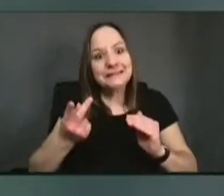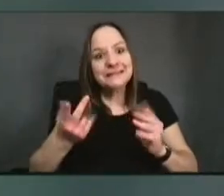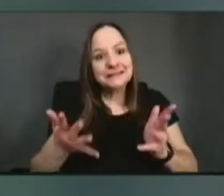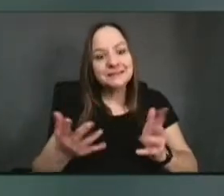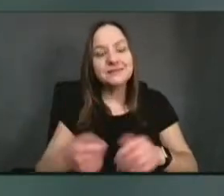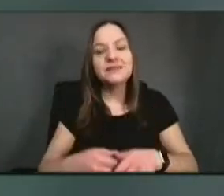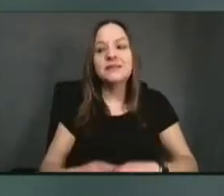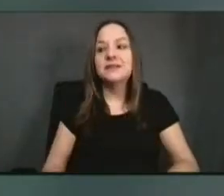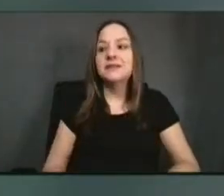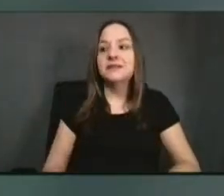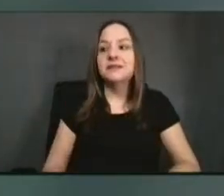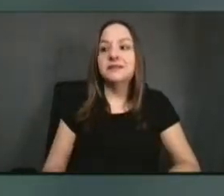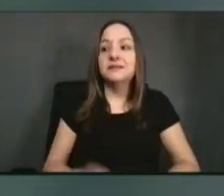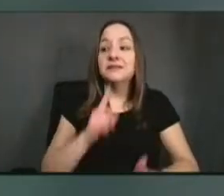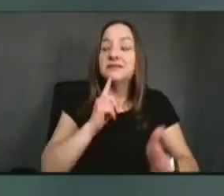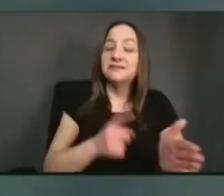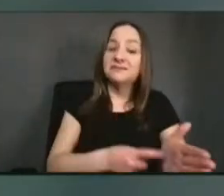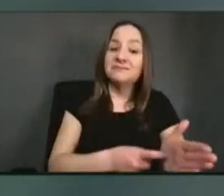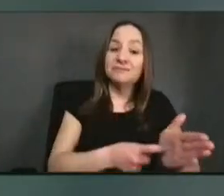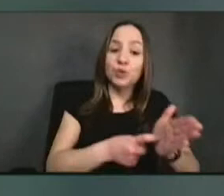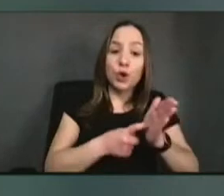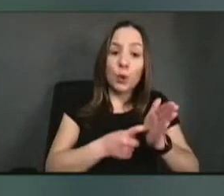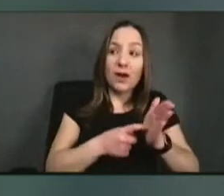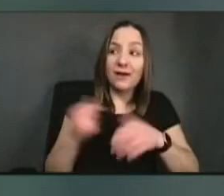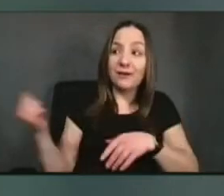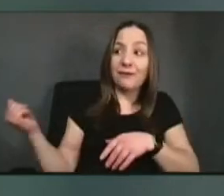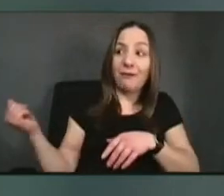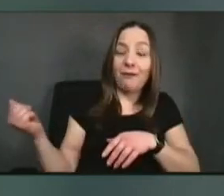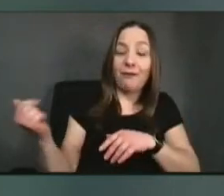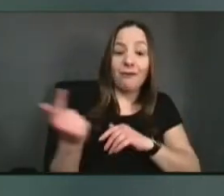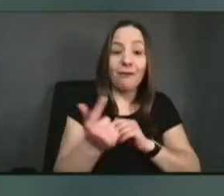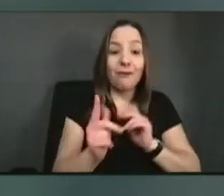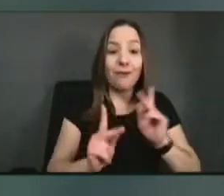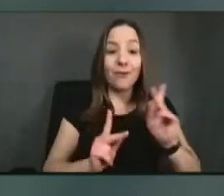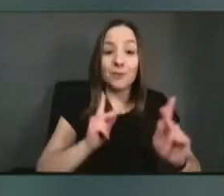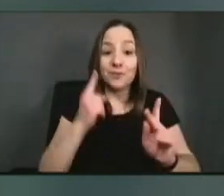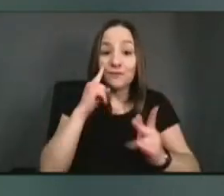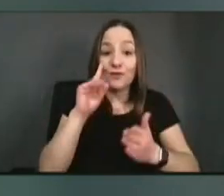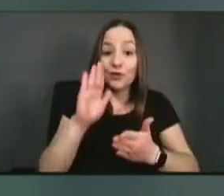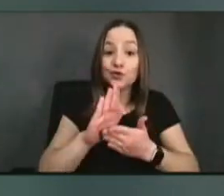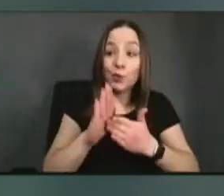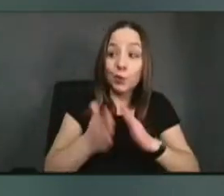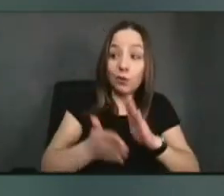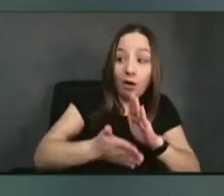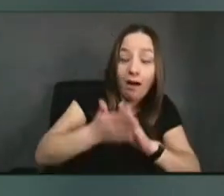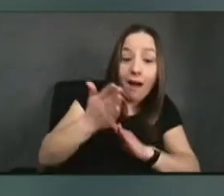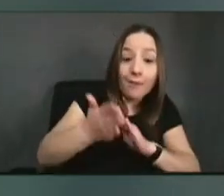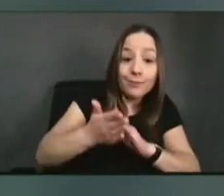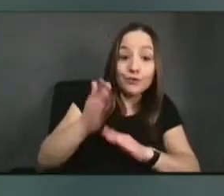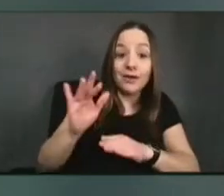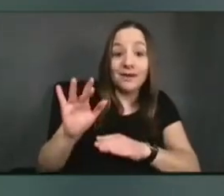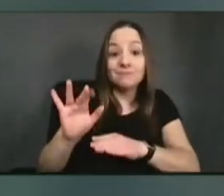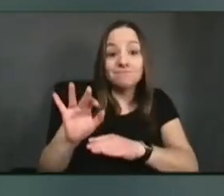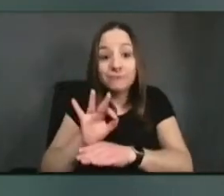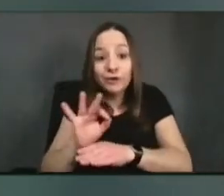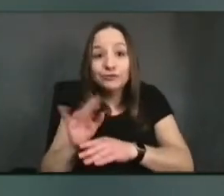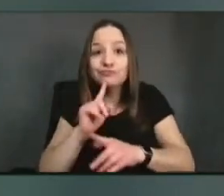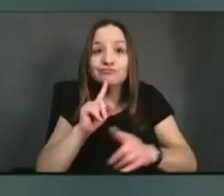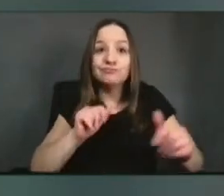community sees this at this point. It takes everyone in order for a school system to